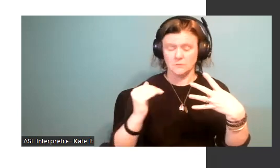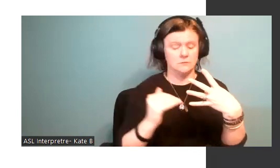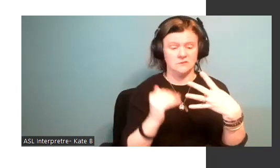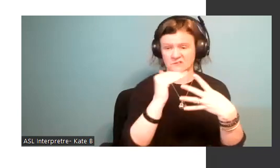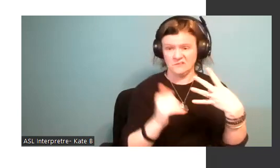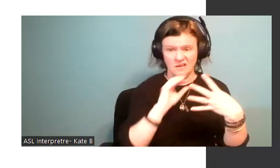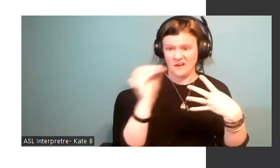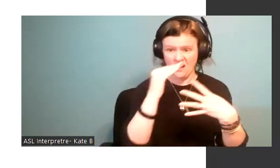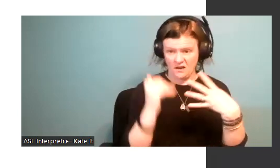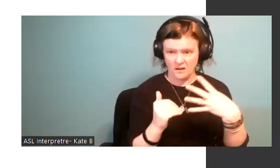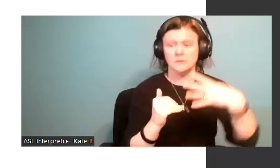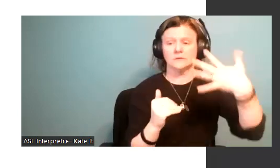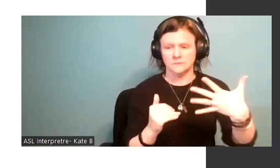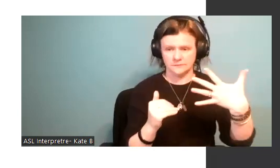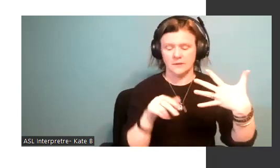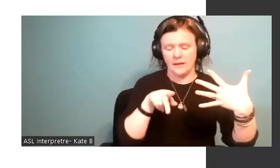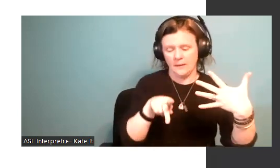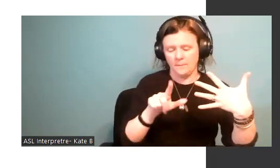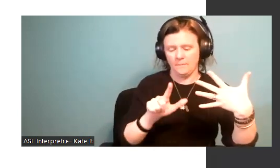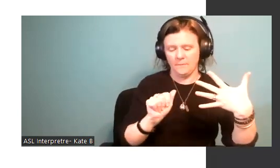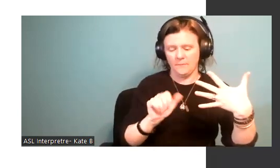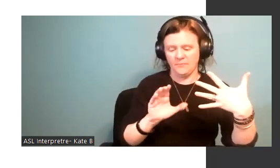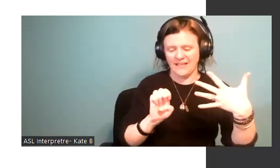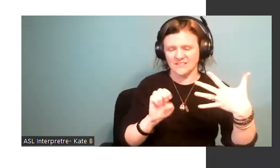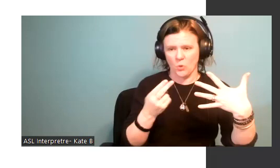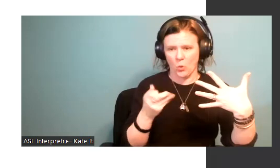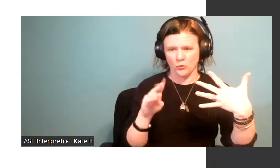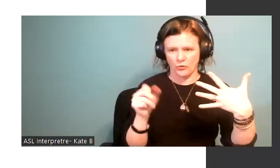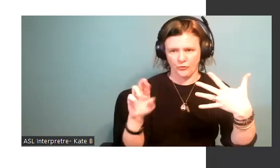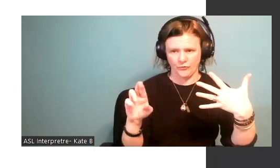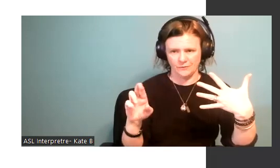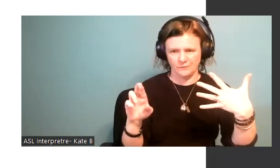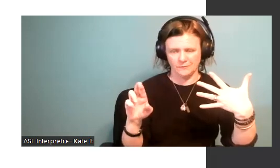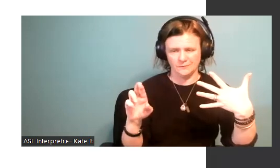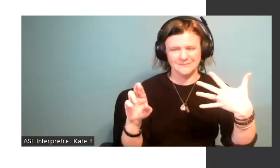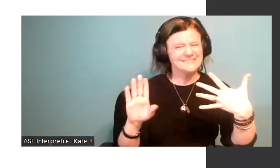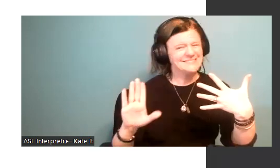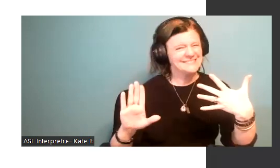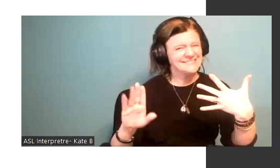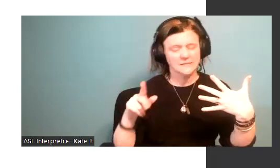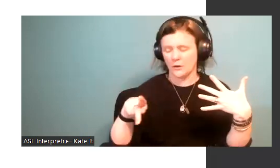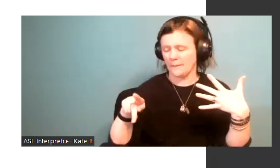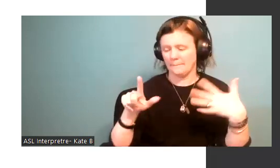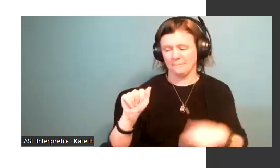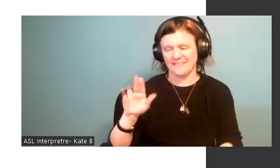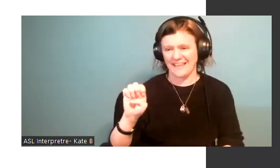the HTML label then it will read the ARIA title attribute. The title attribute runs in addition